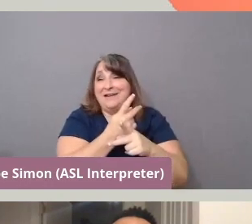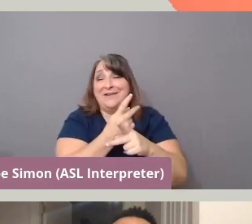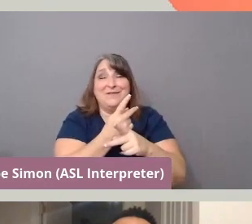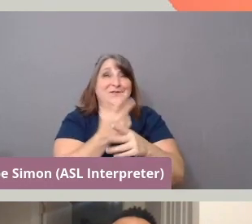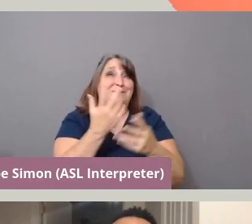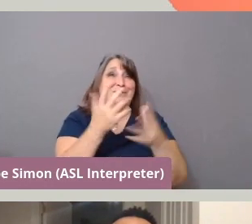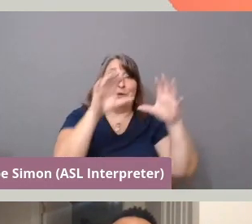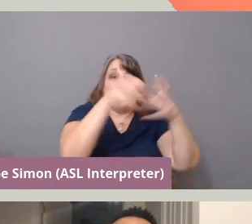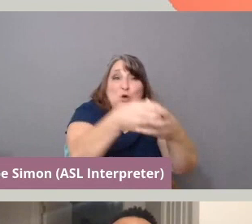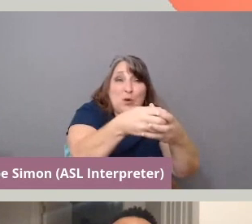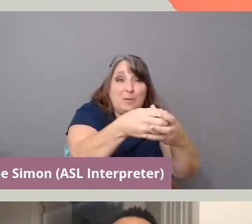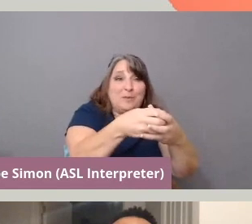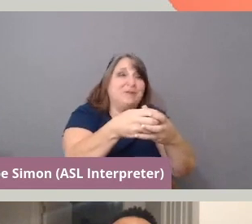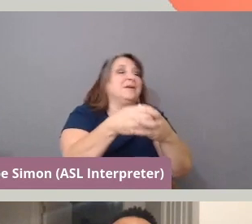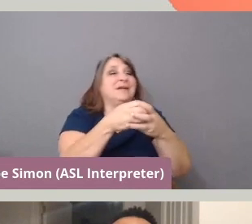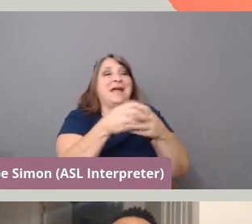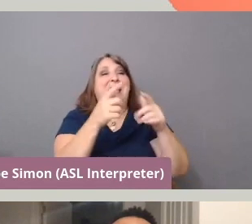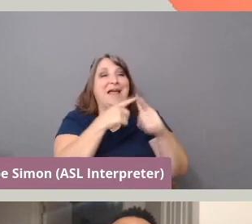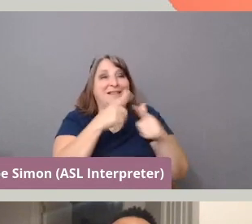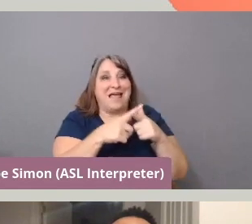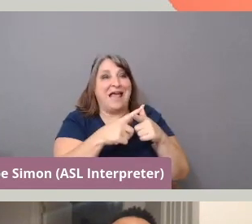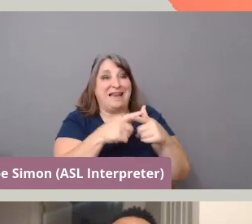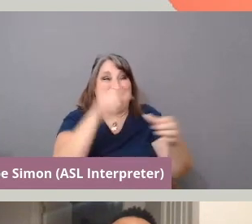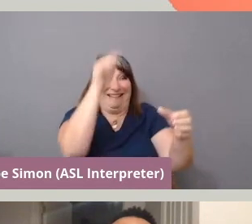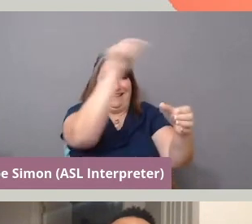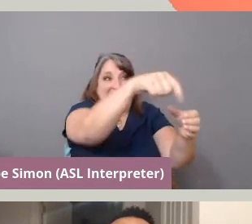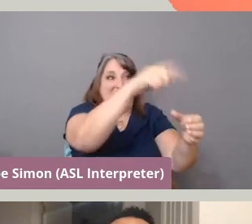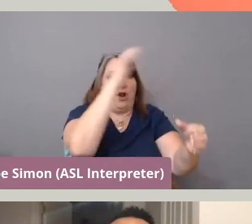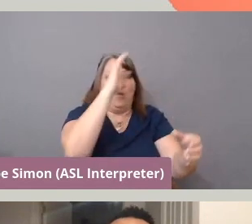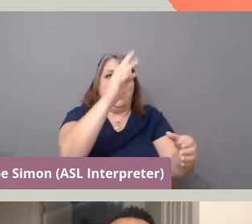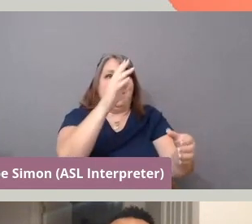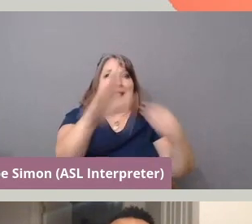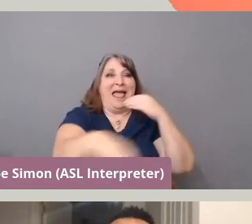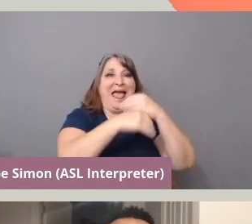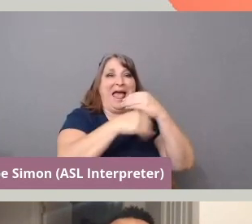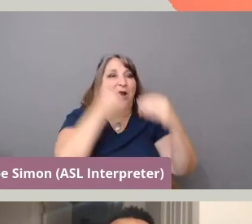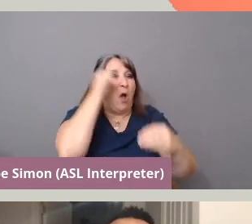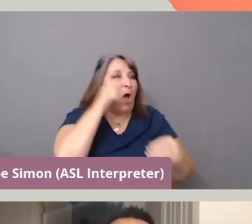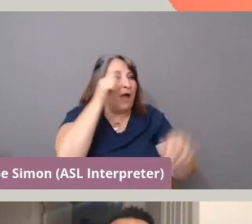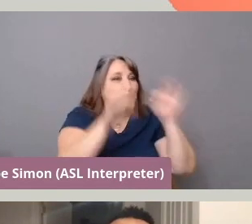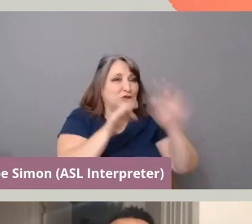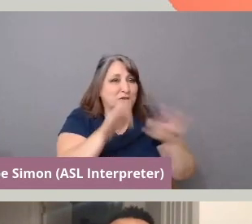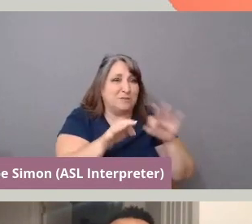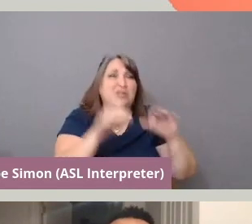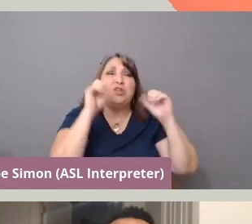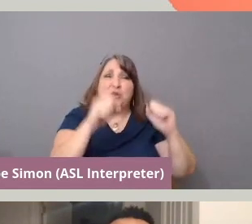And then the asset will be created there. And of course, you certainly could ask for a copy of the script during that process